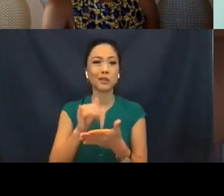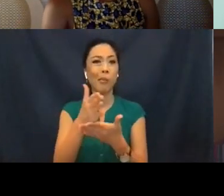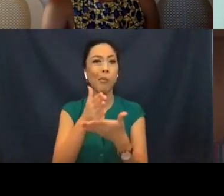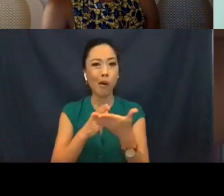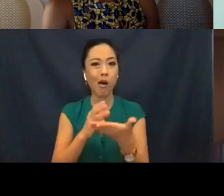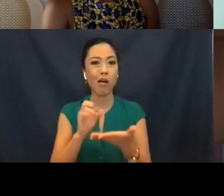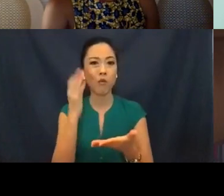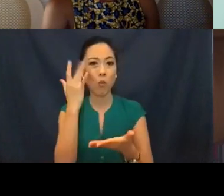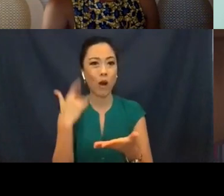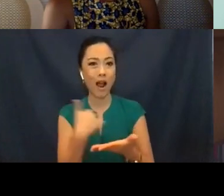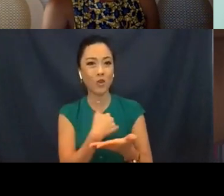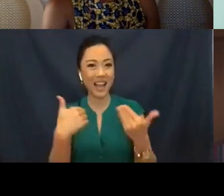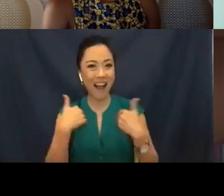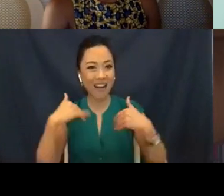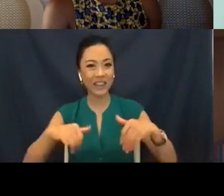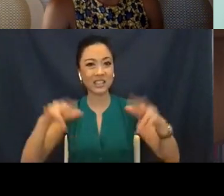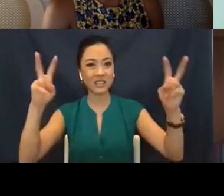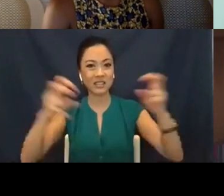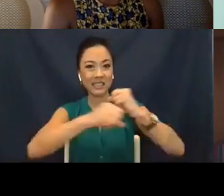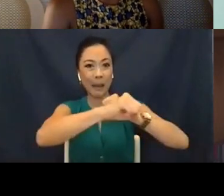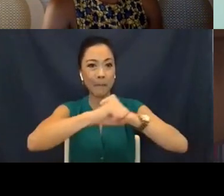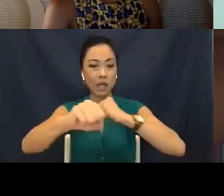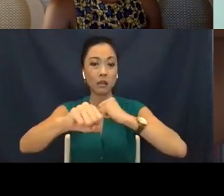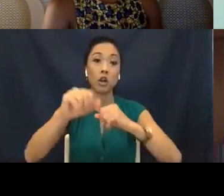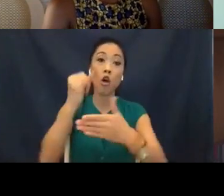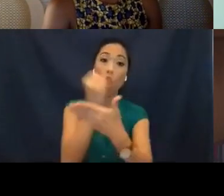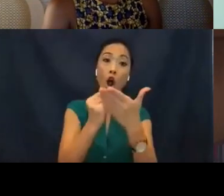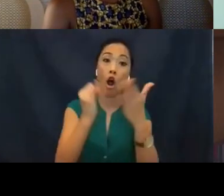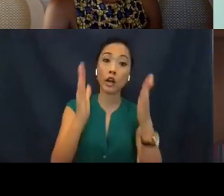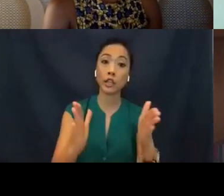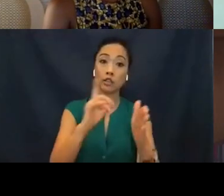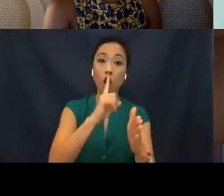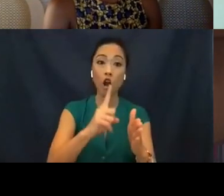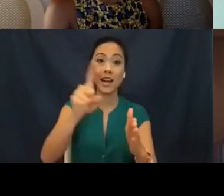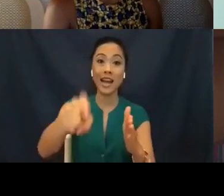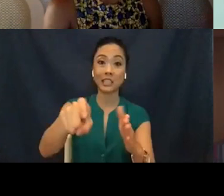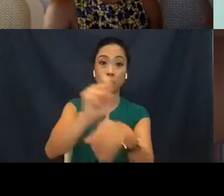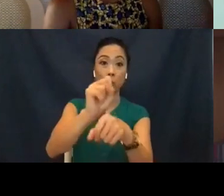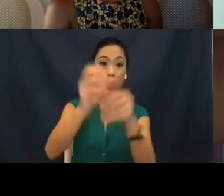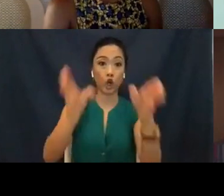Artists are Necessary Workers, it is this idea of reinforcing that what we do, each